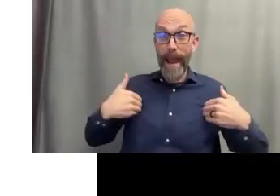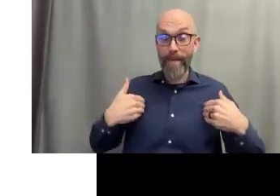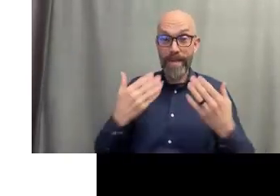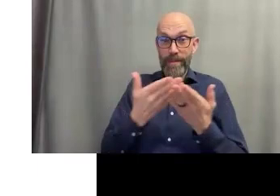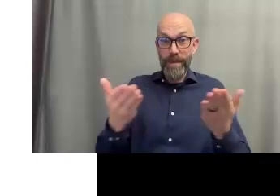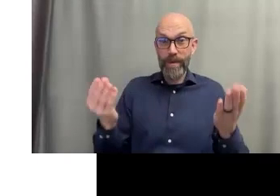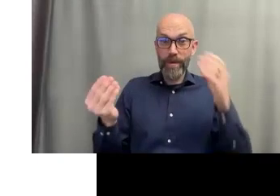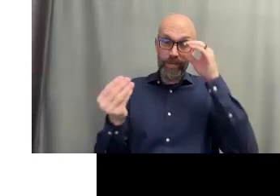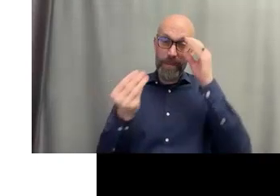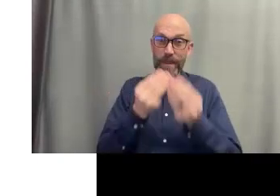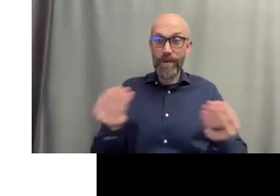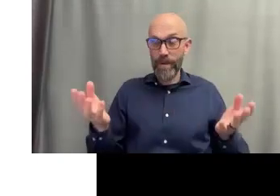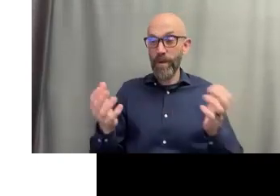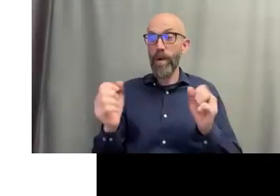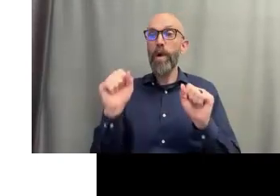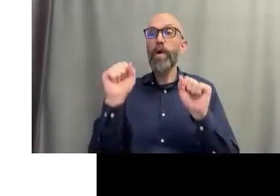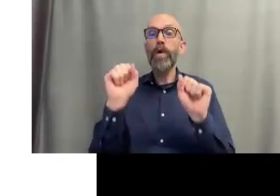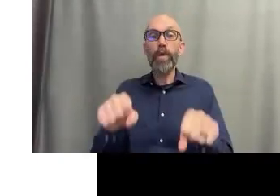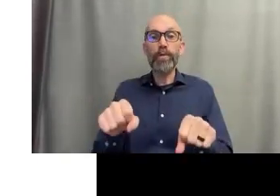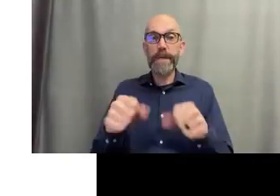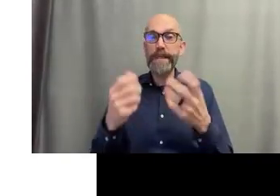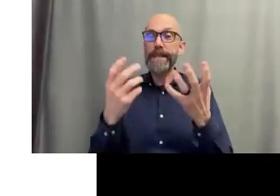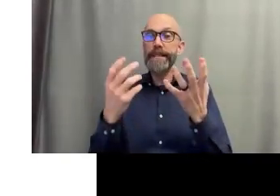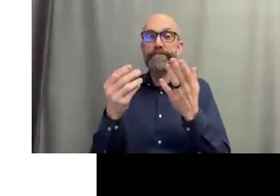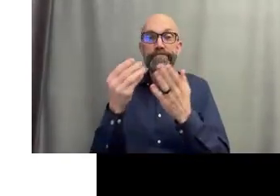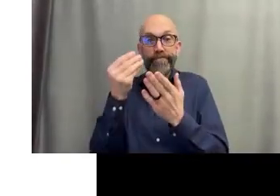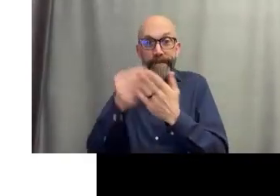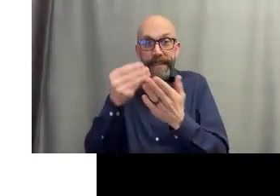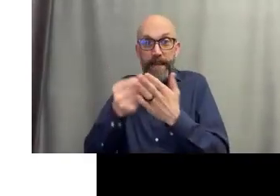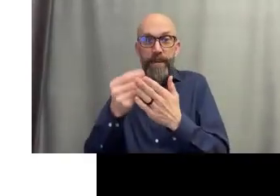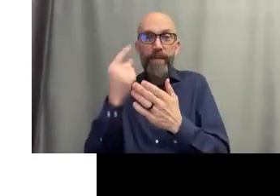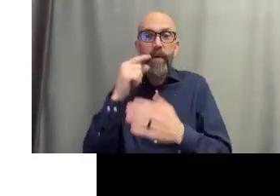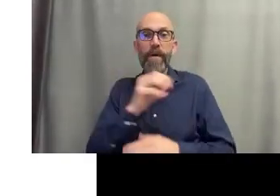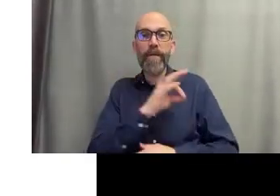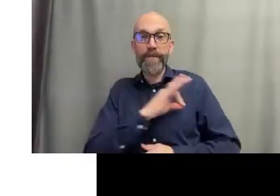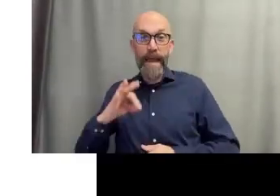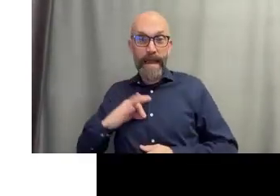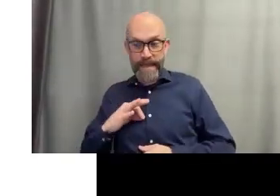there could be stipends available for faculty to just simply, adopt